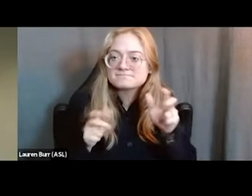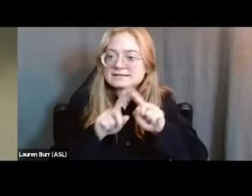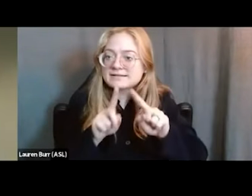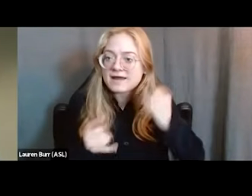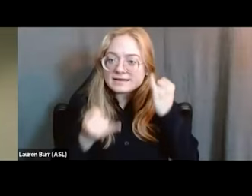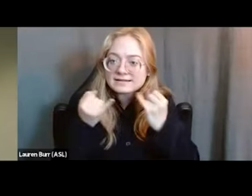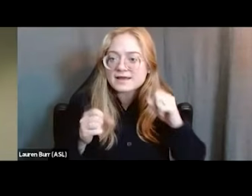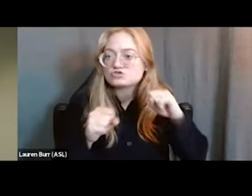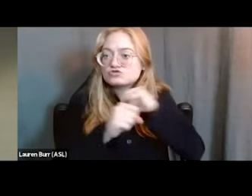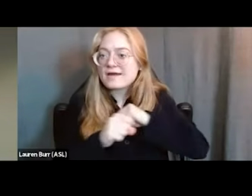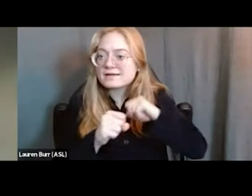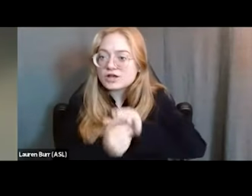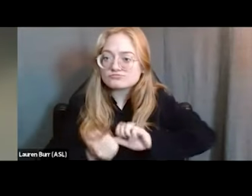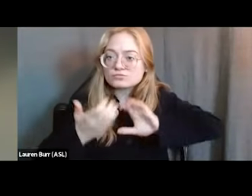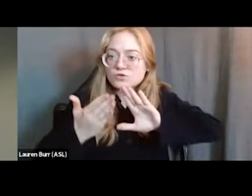that you can use and take into your own community.